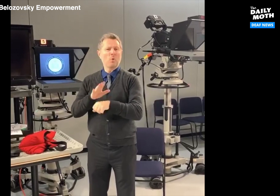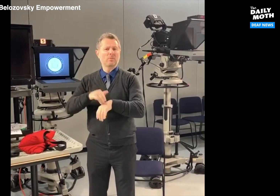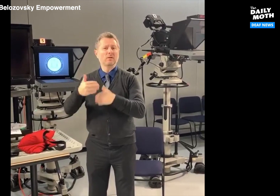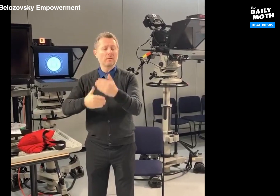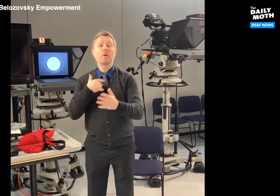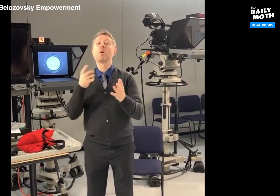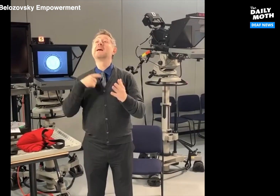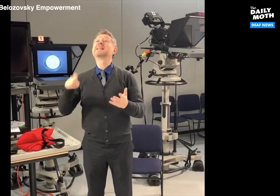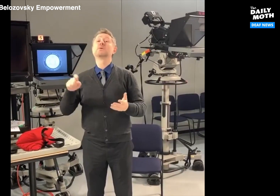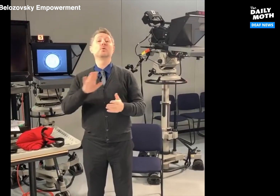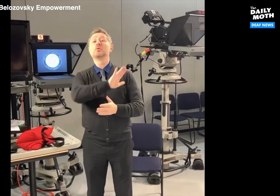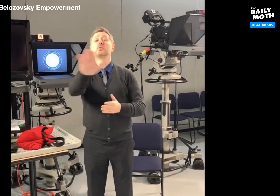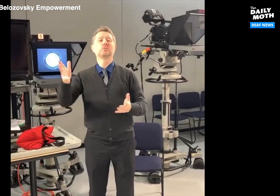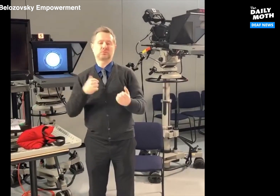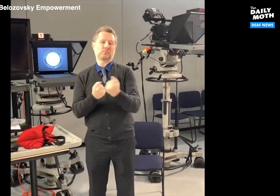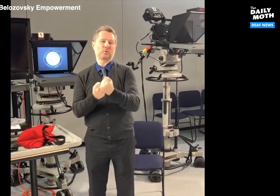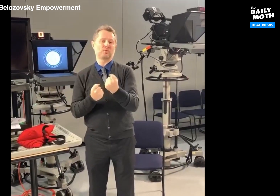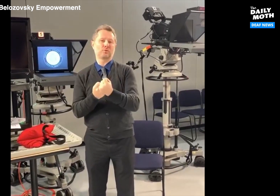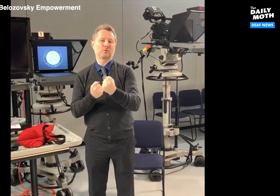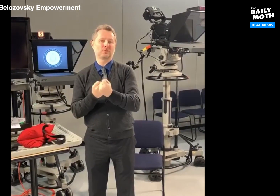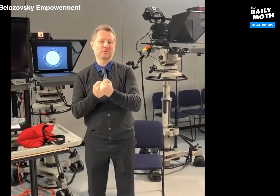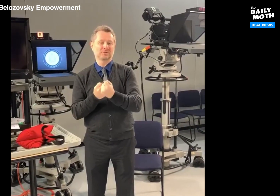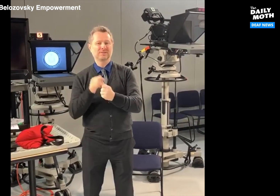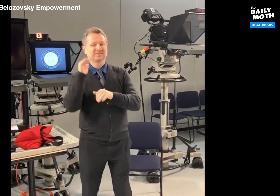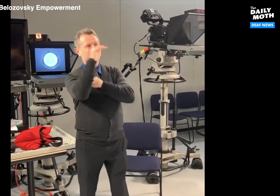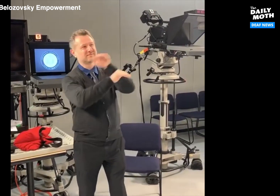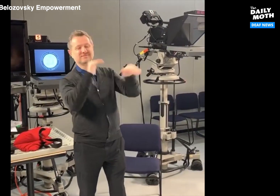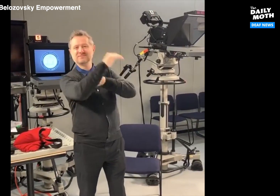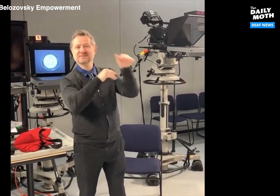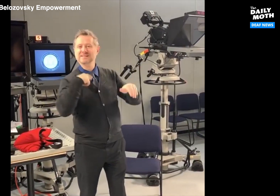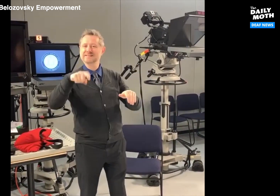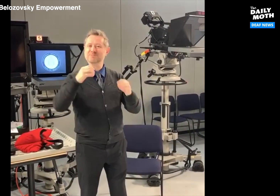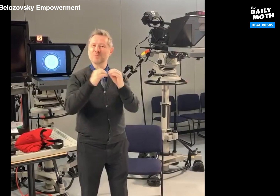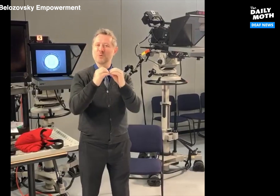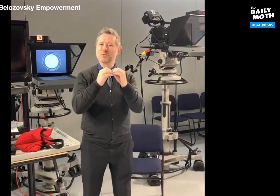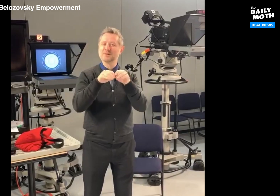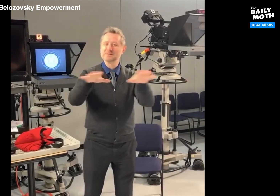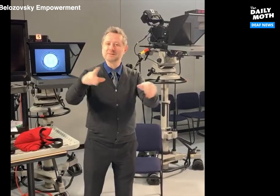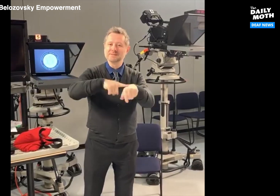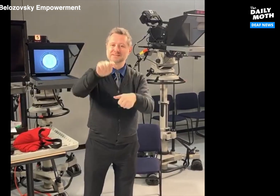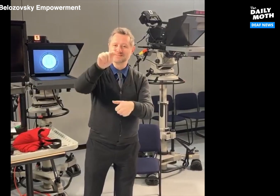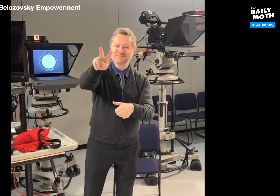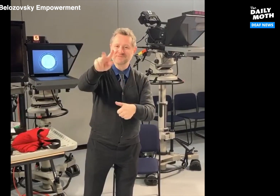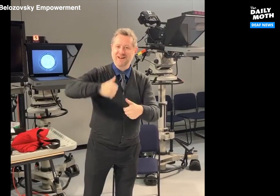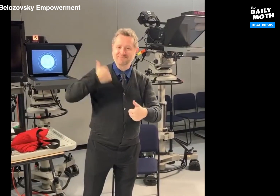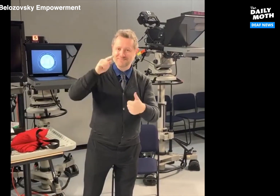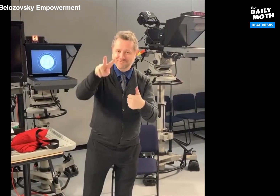I'm working on the process. I need your support. Tell them that we want to see the interpreter on